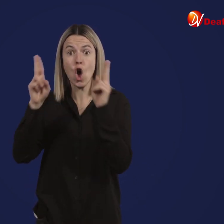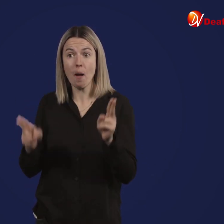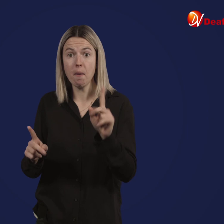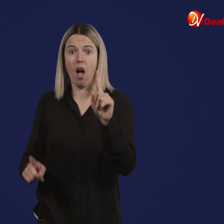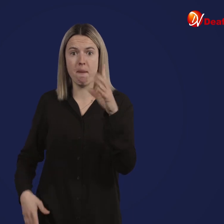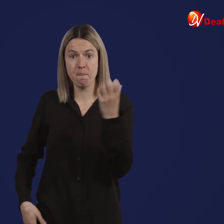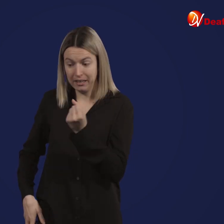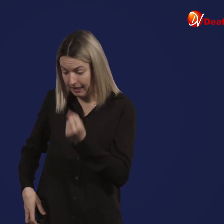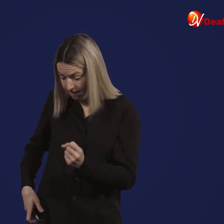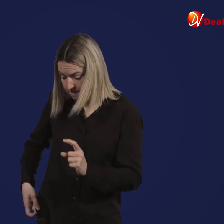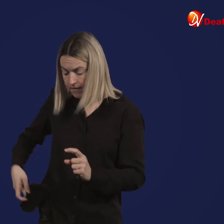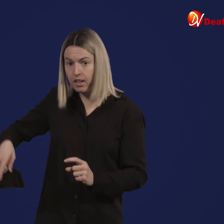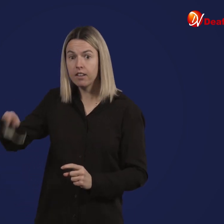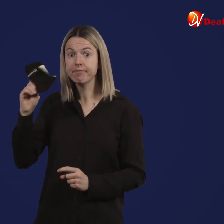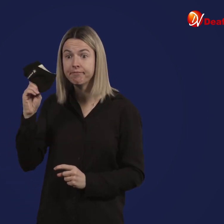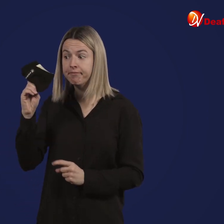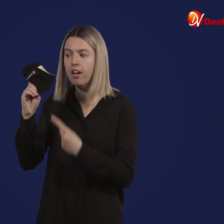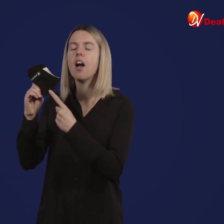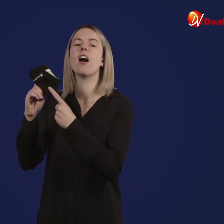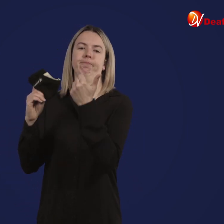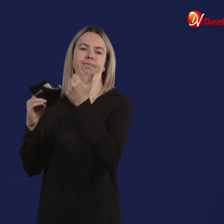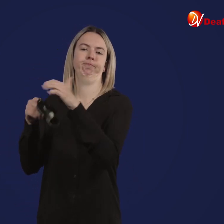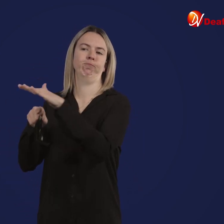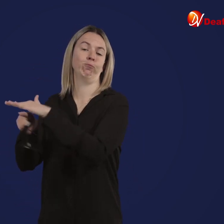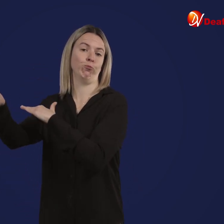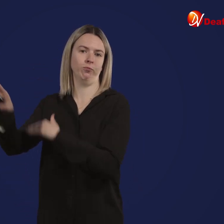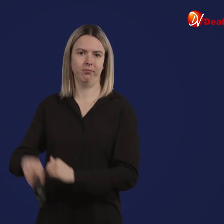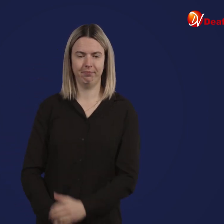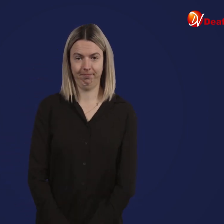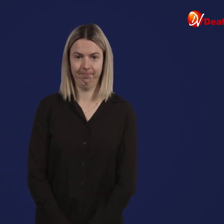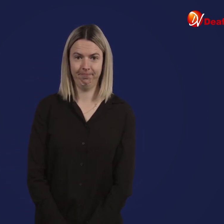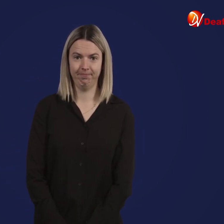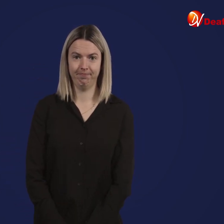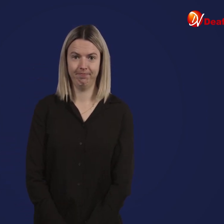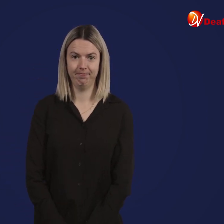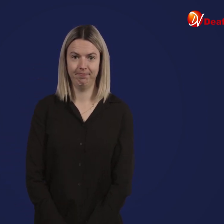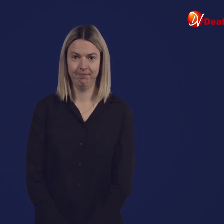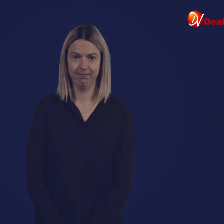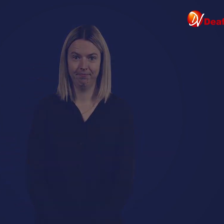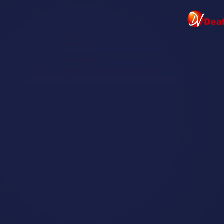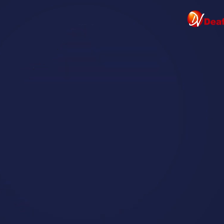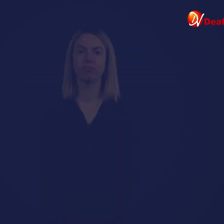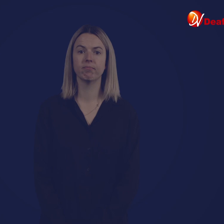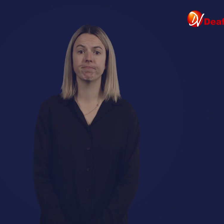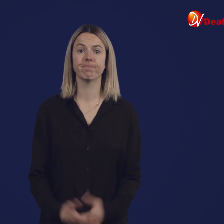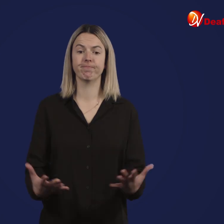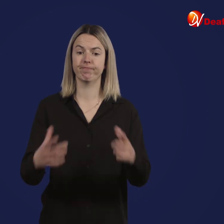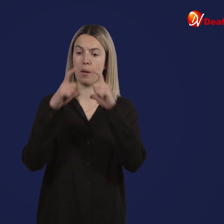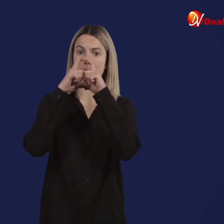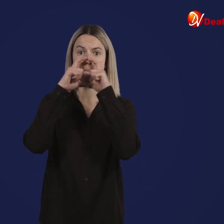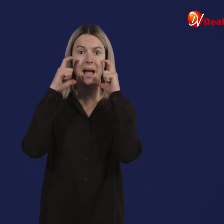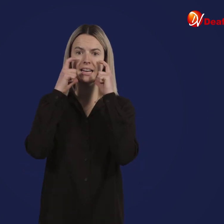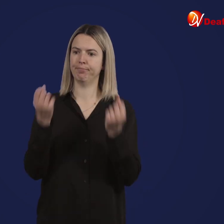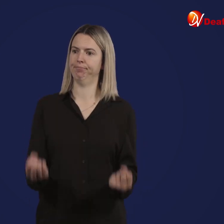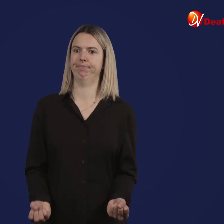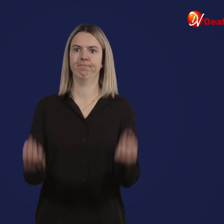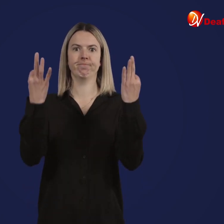If you have a disability or medical condition that does not allow you to wear a face mask,